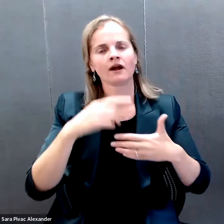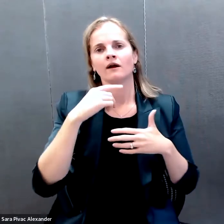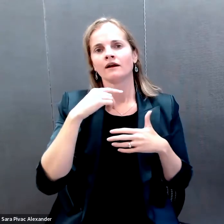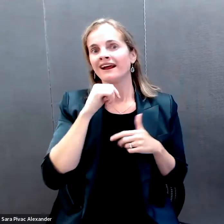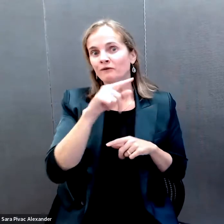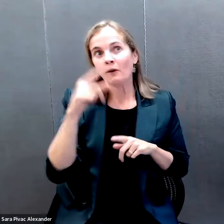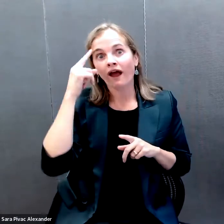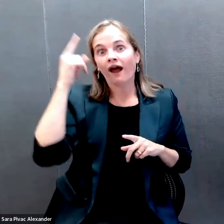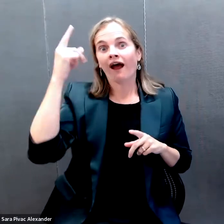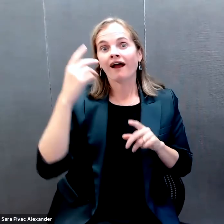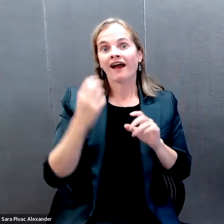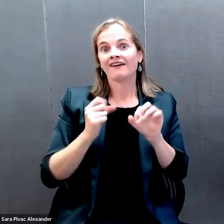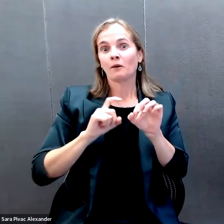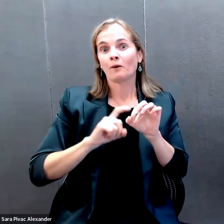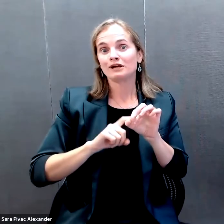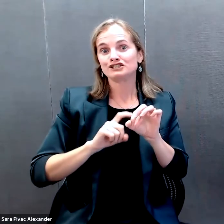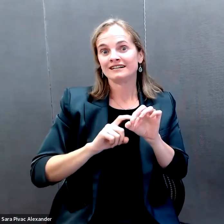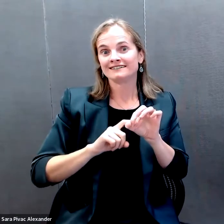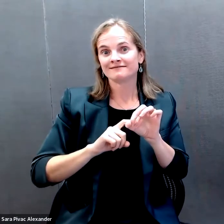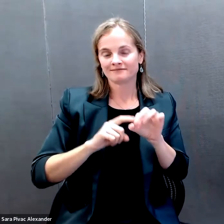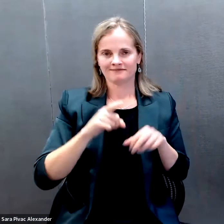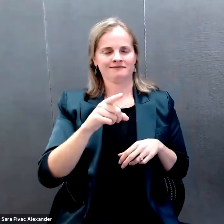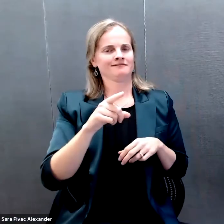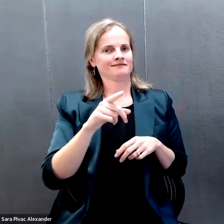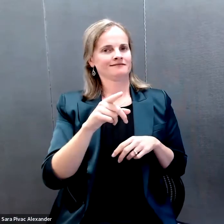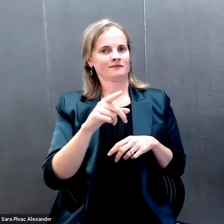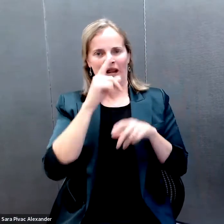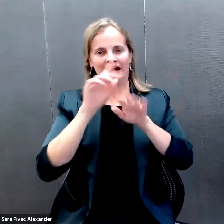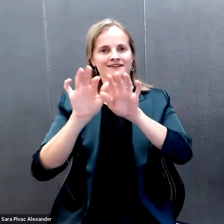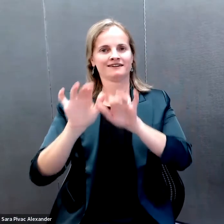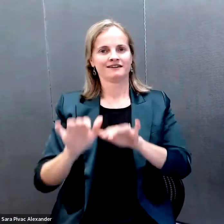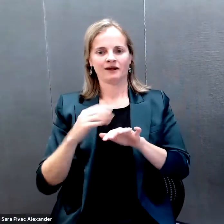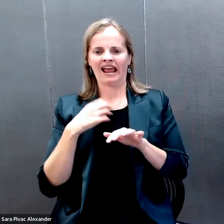before I go ahead I just want to let you know if you do have a question that comes to mind